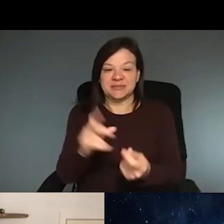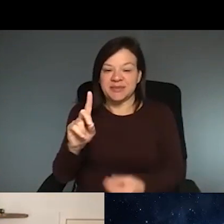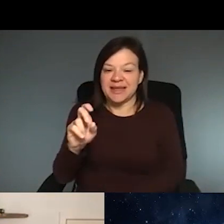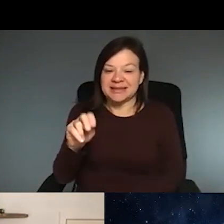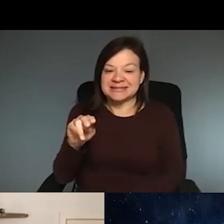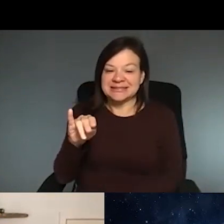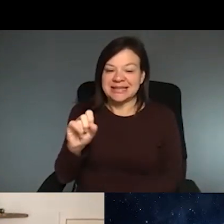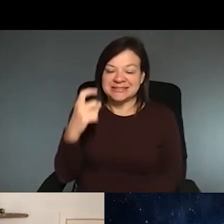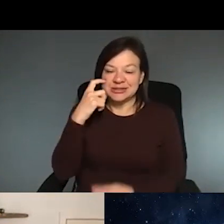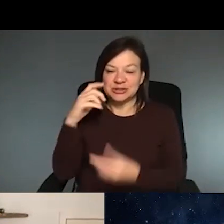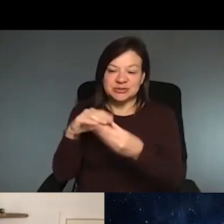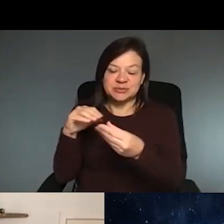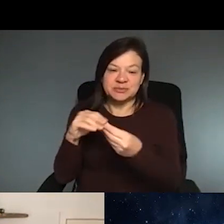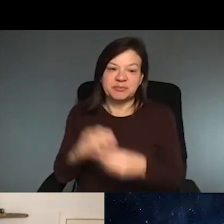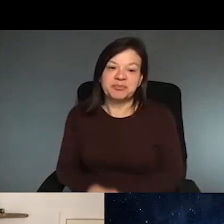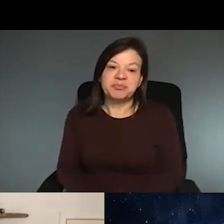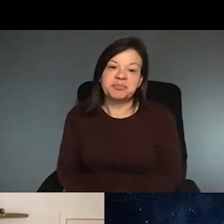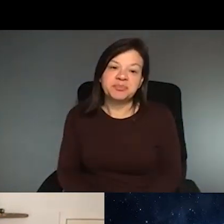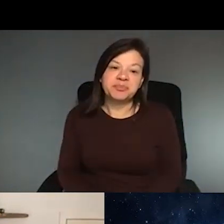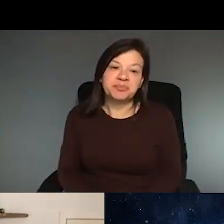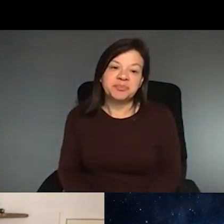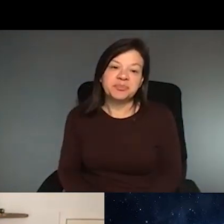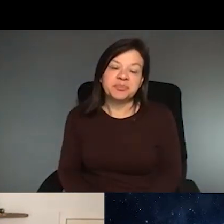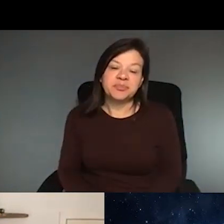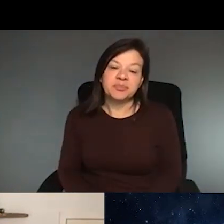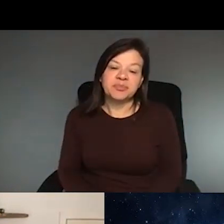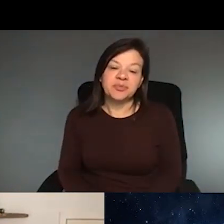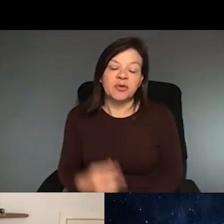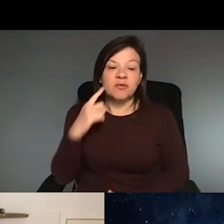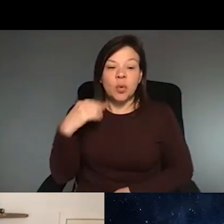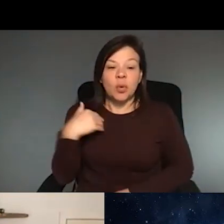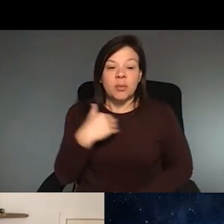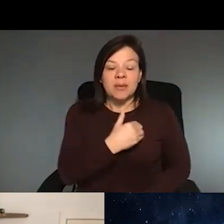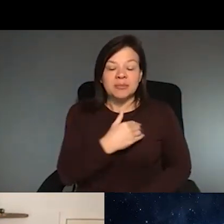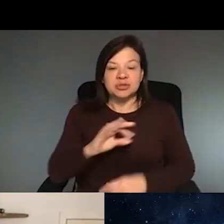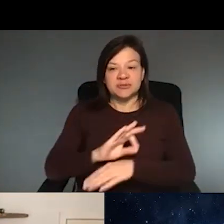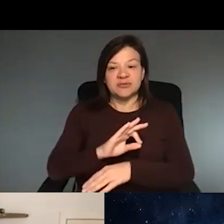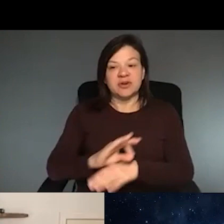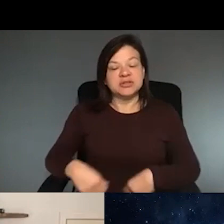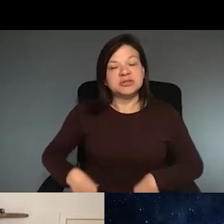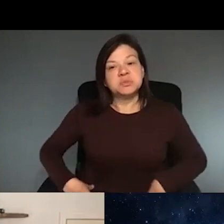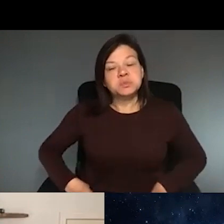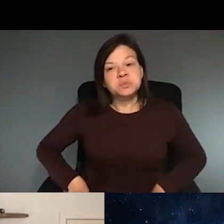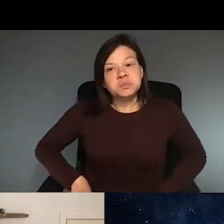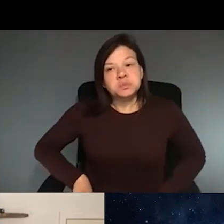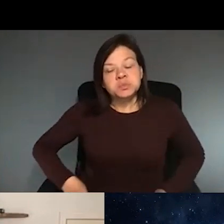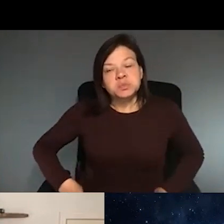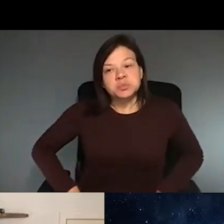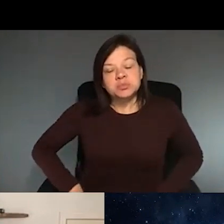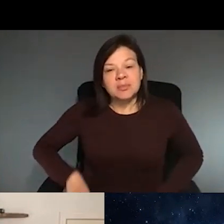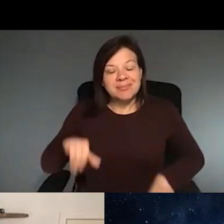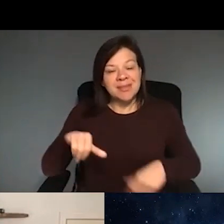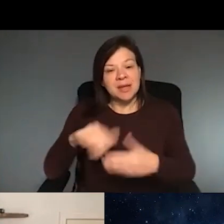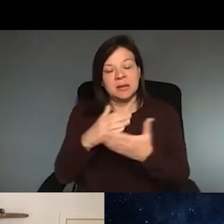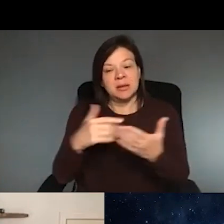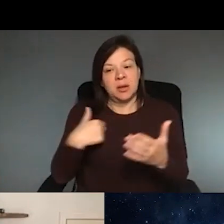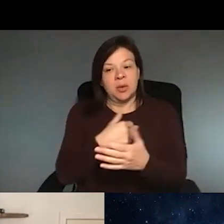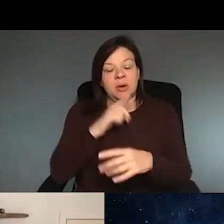WHICH MEANS THE MEMBERSHIPS FUNCTIONALITY IS SOMETHING THAT WE ARE WORKING ON.